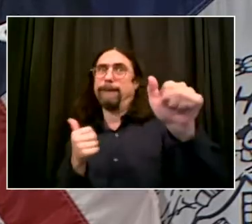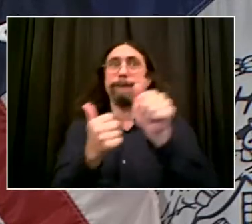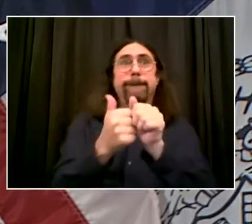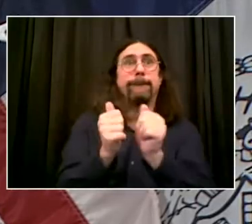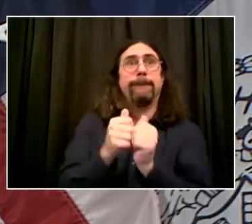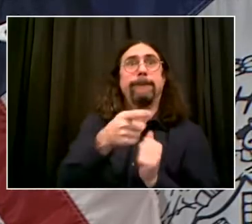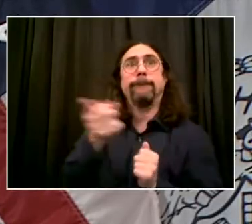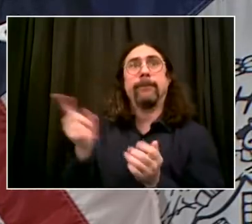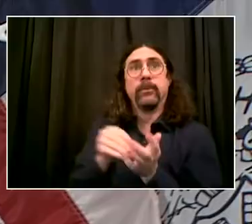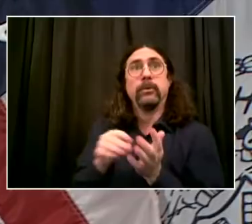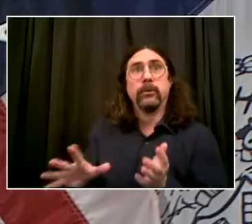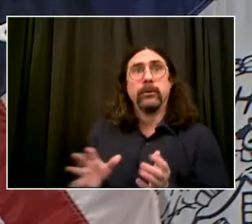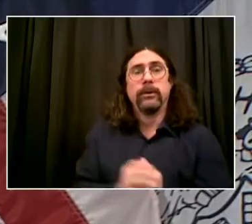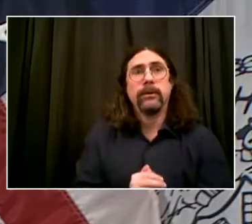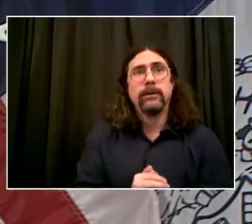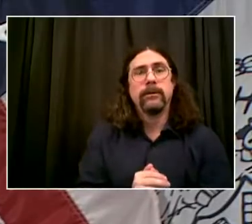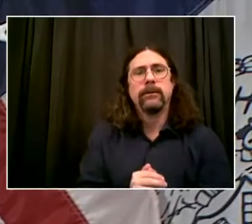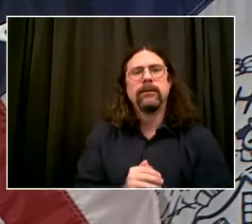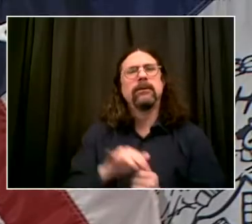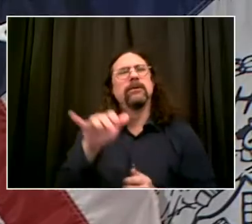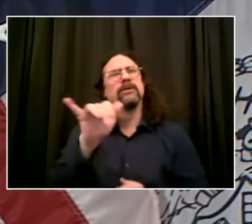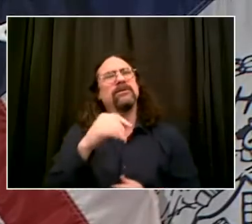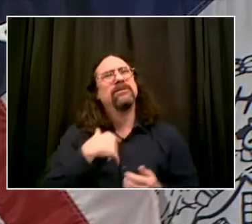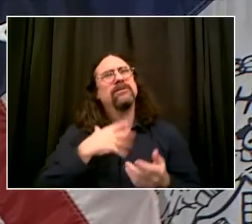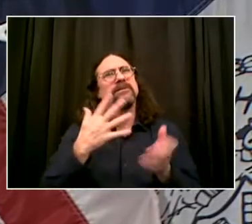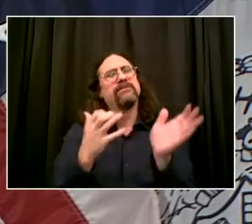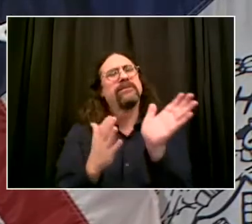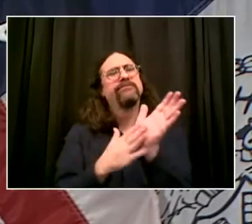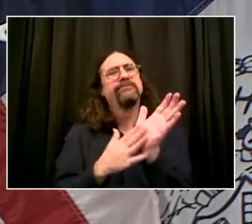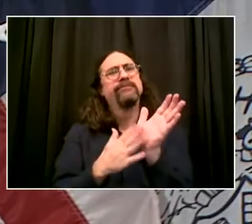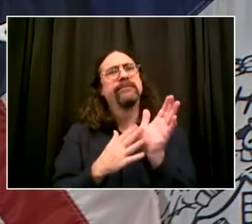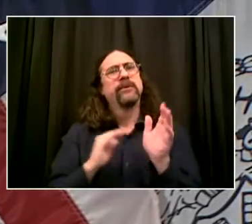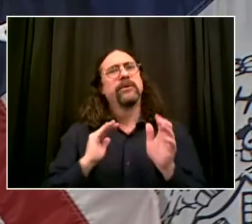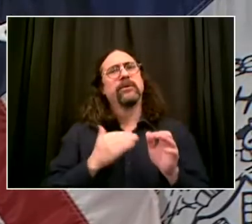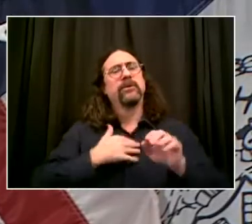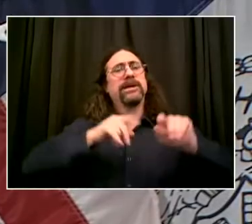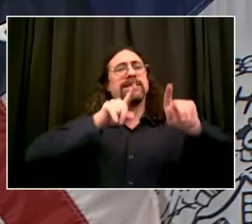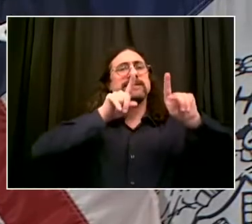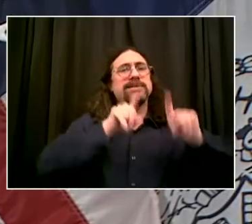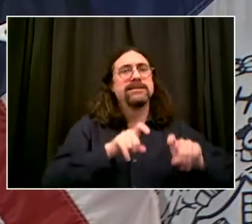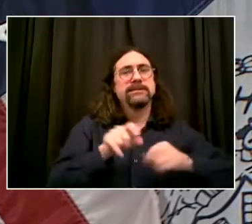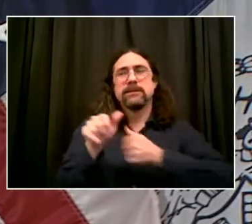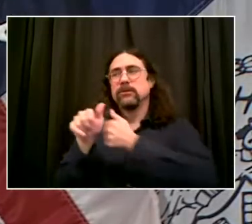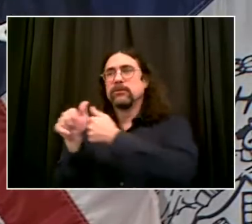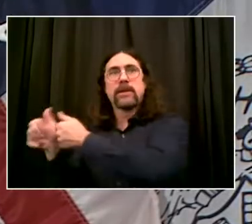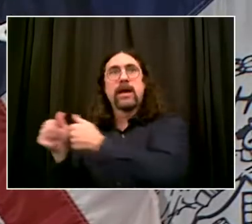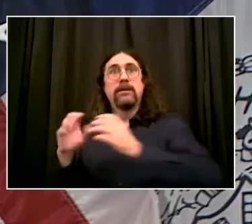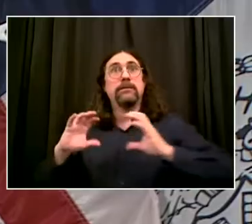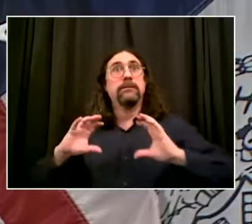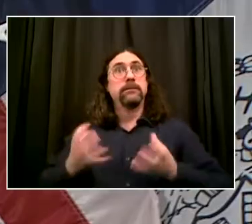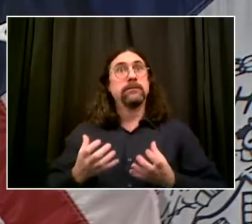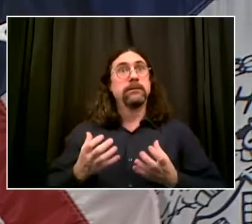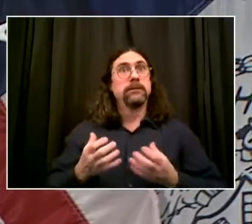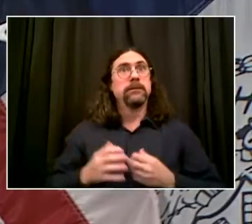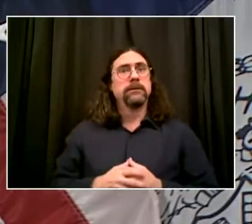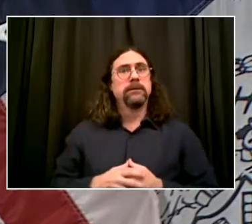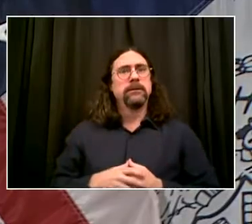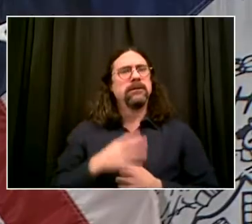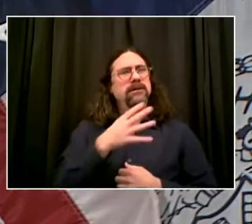TEST AND TRACE CORERE, THIS IS A BRAND-NEW ORGANIZZIATON,